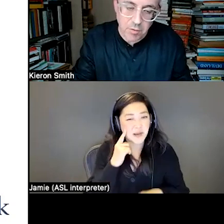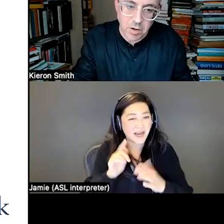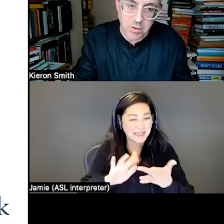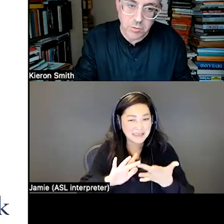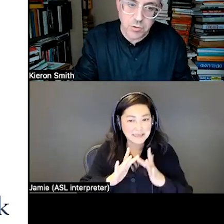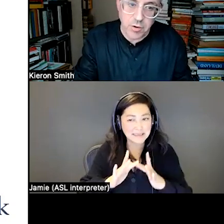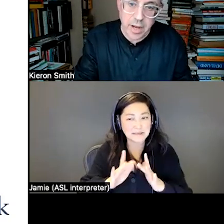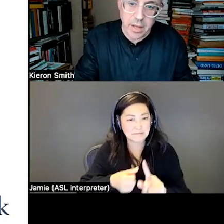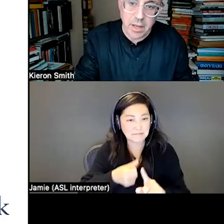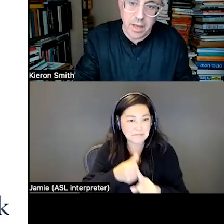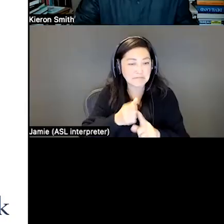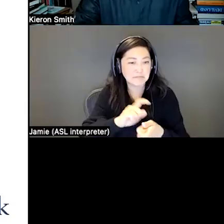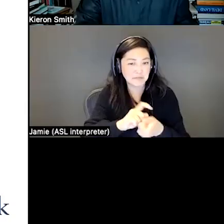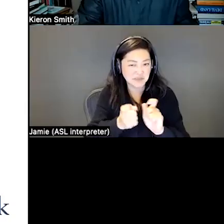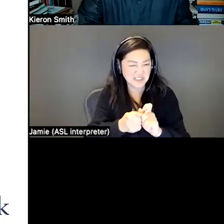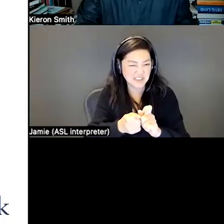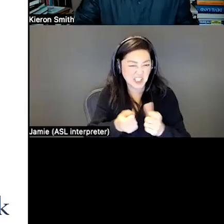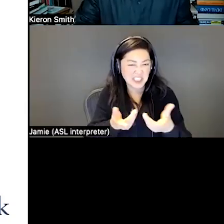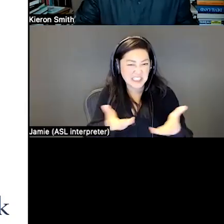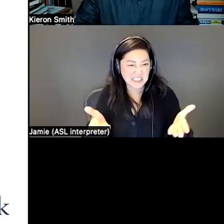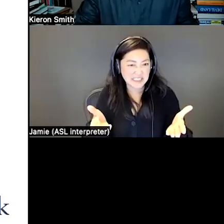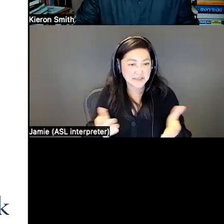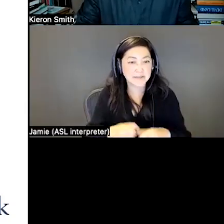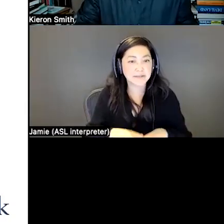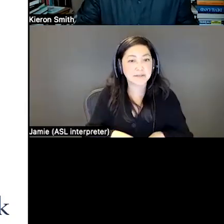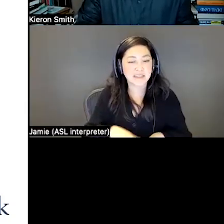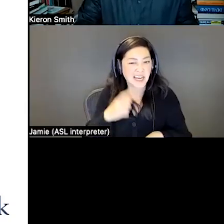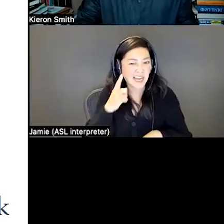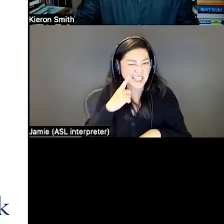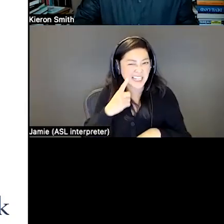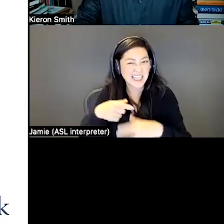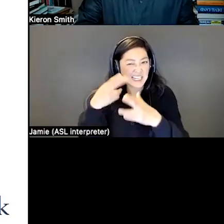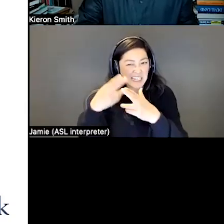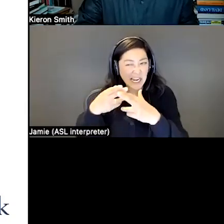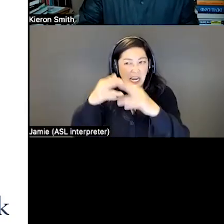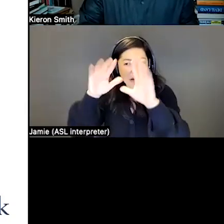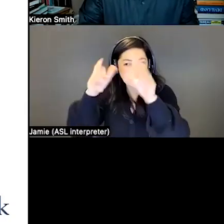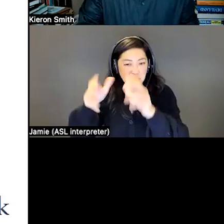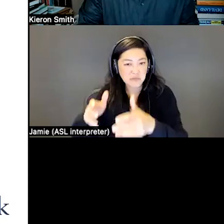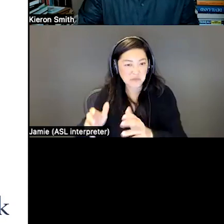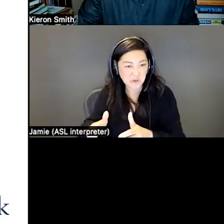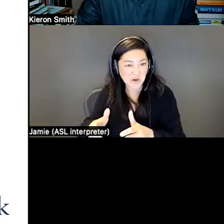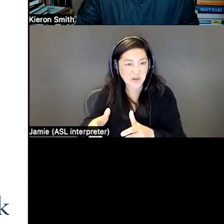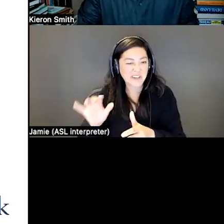hierarchical tree in many different regards. I mean, this is a picture of Blackwell's back when